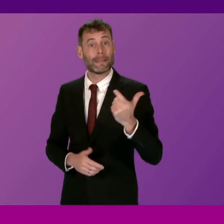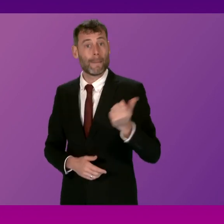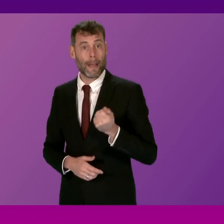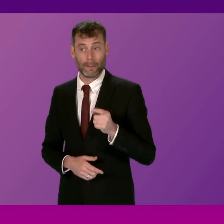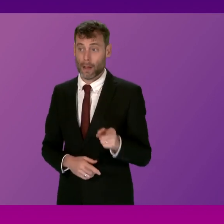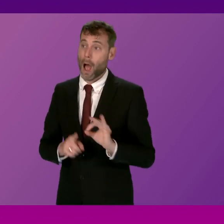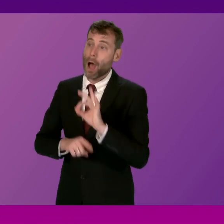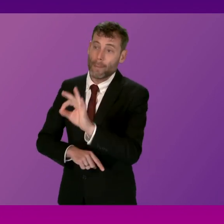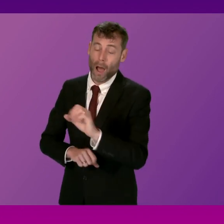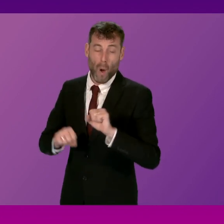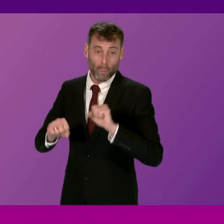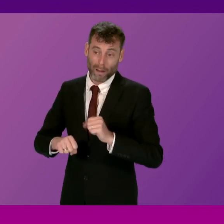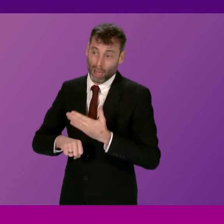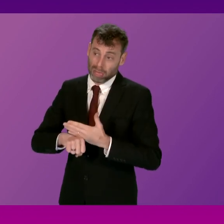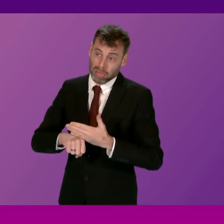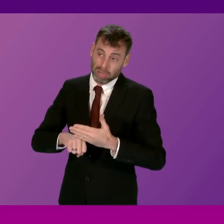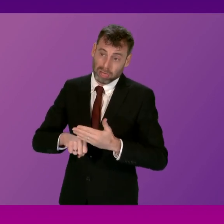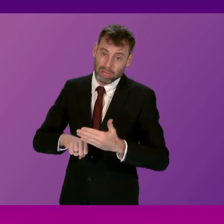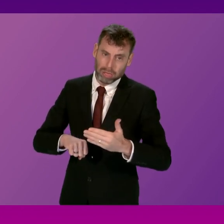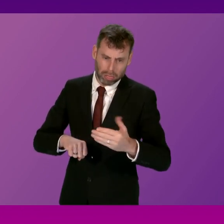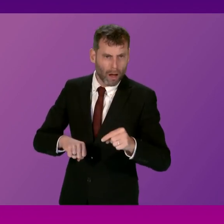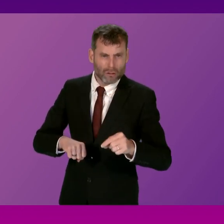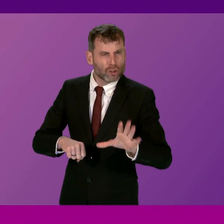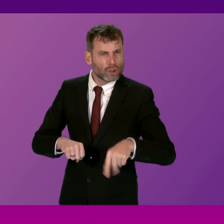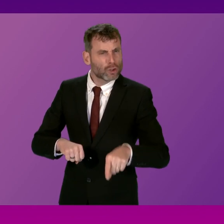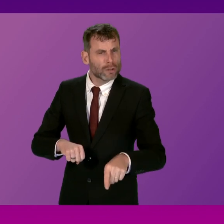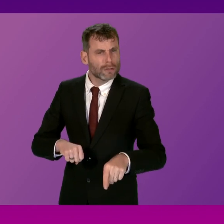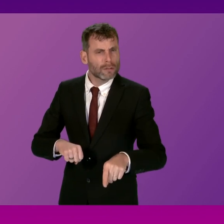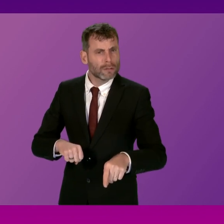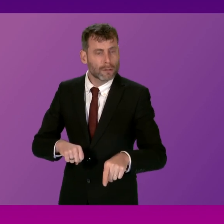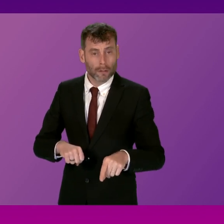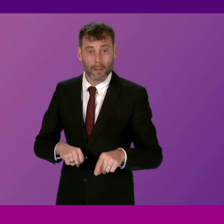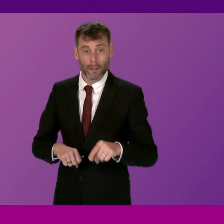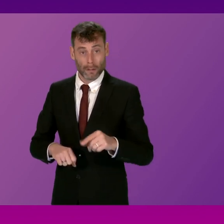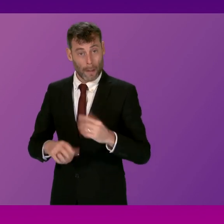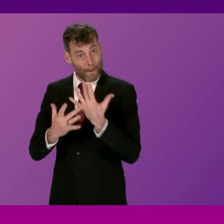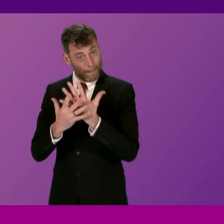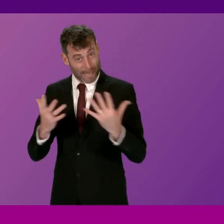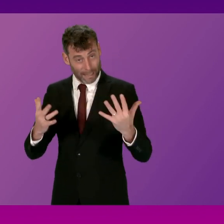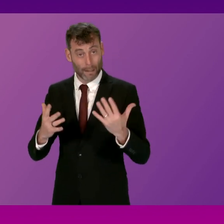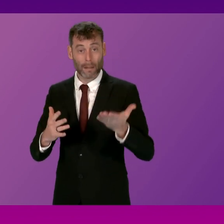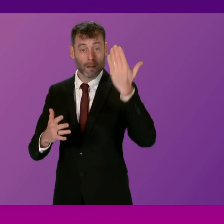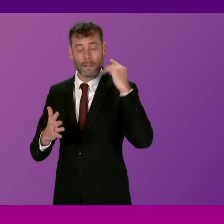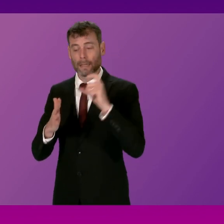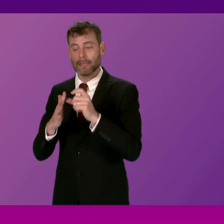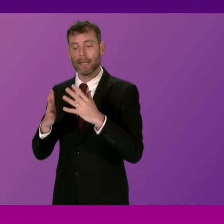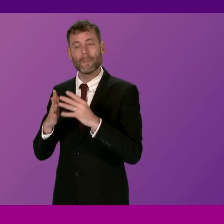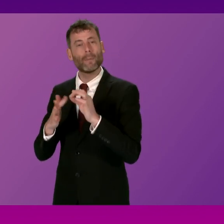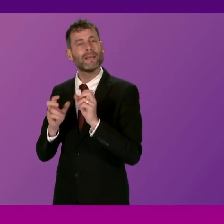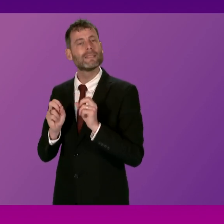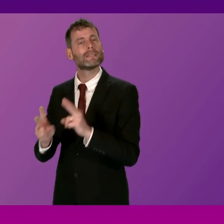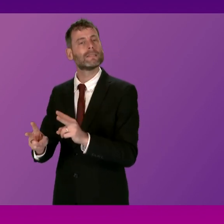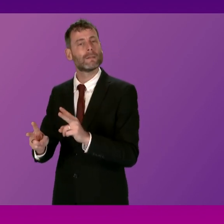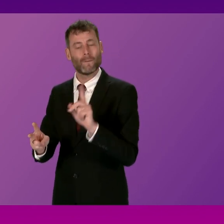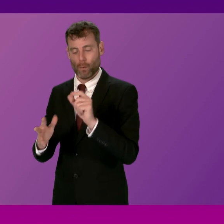In fact, they are facing longer waits than people under the DWP system for personal independence